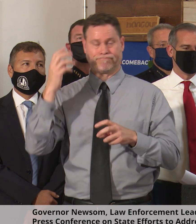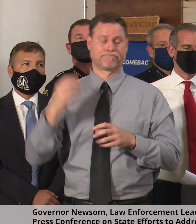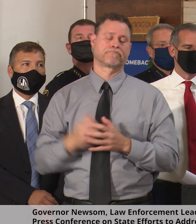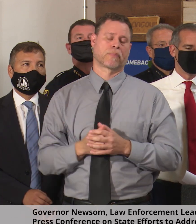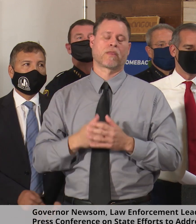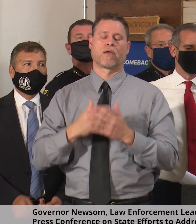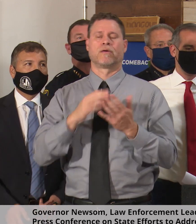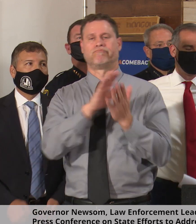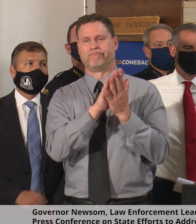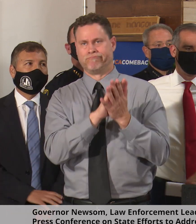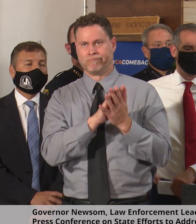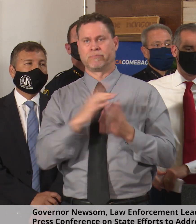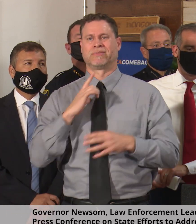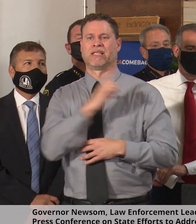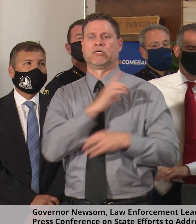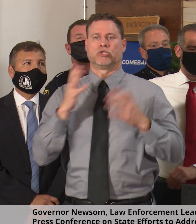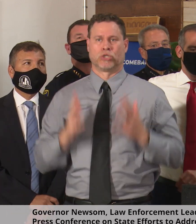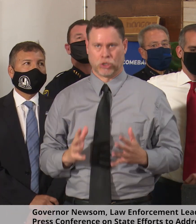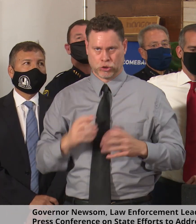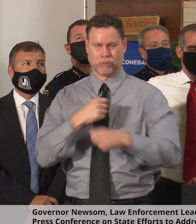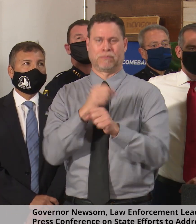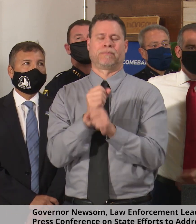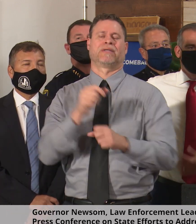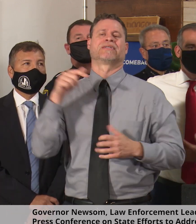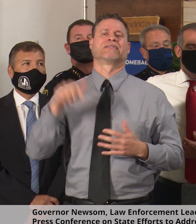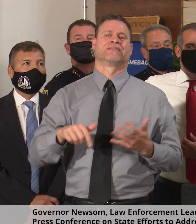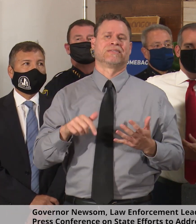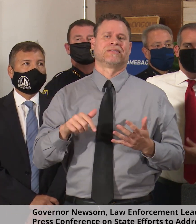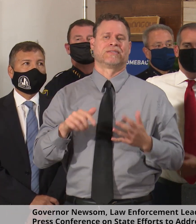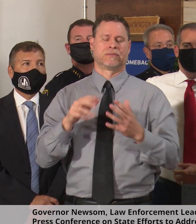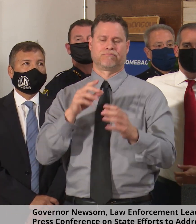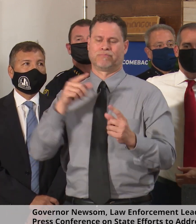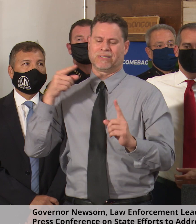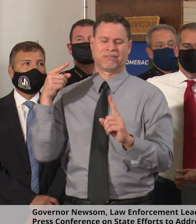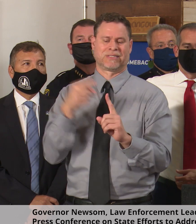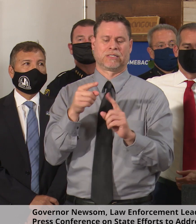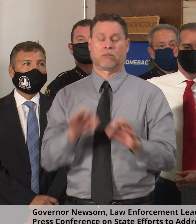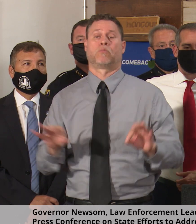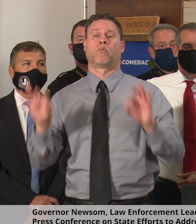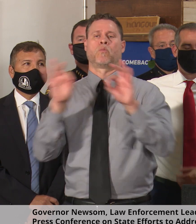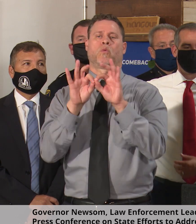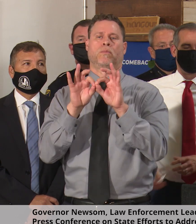Newsom and the legislature for making this a particularly important investment in our state.